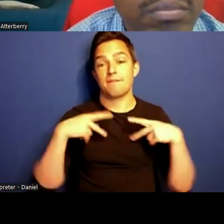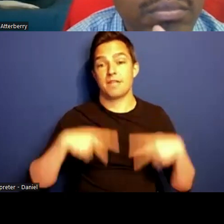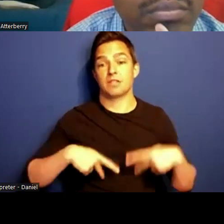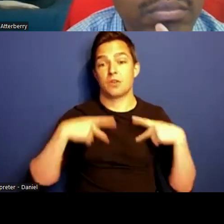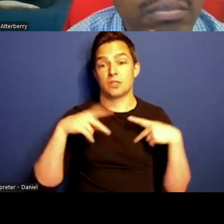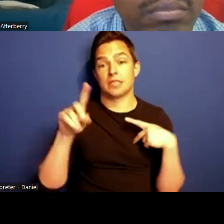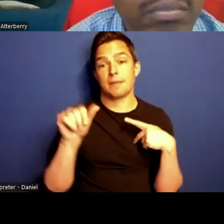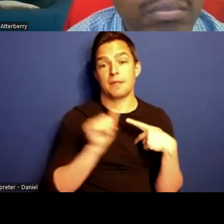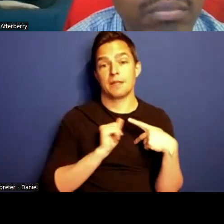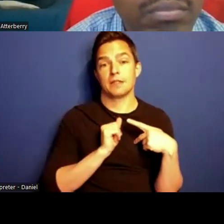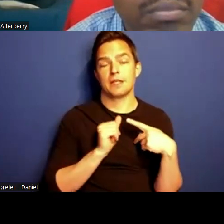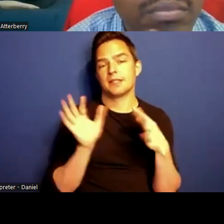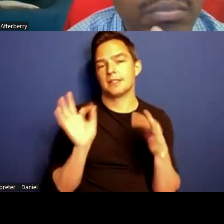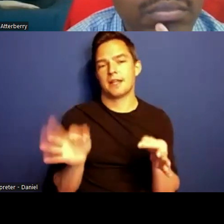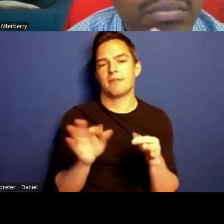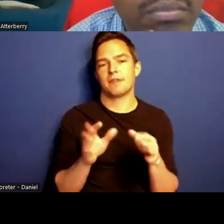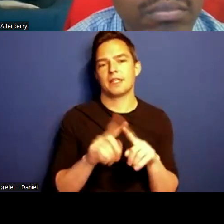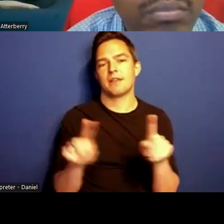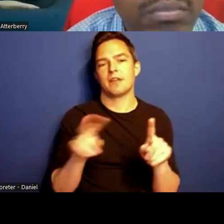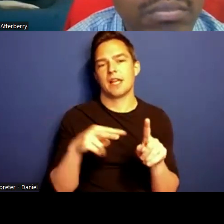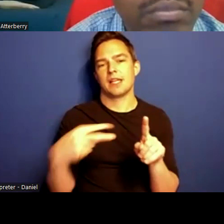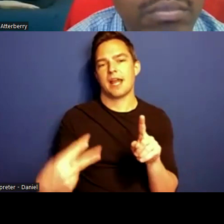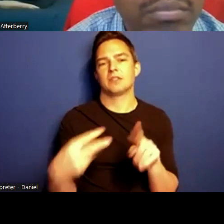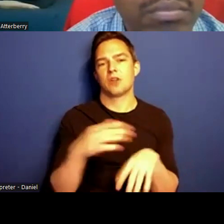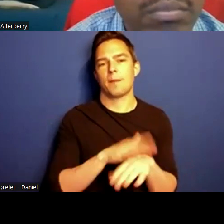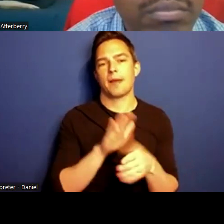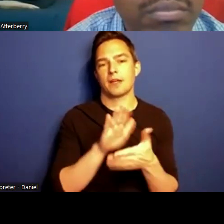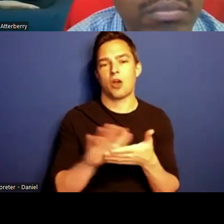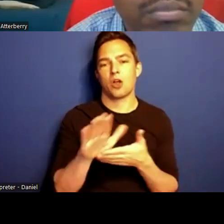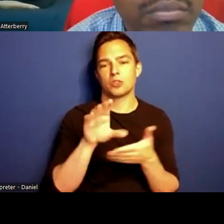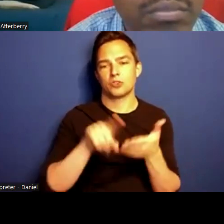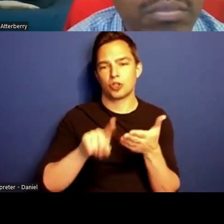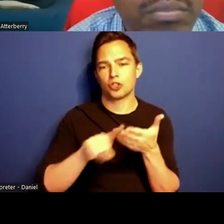it's put definitely a different lens on my college search than what Dr. Atterberry was